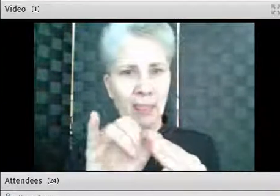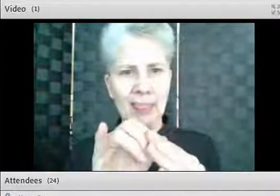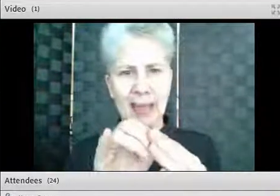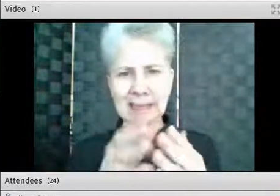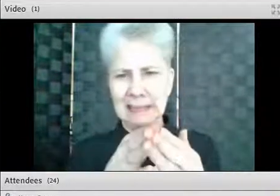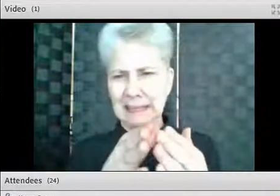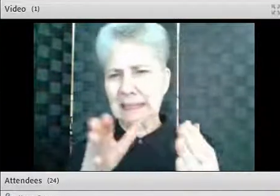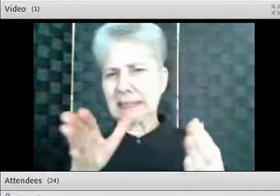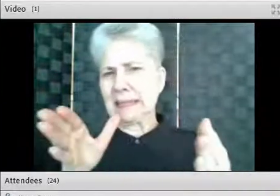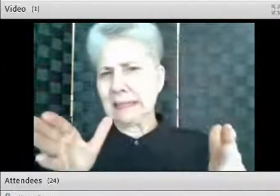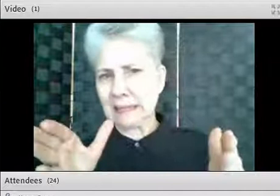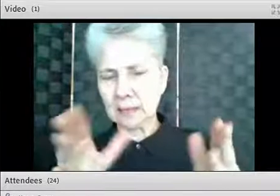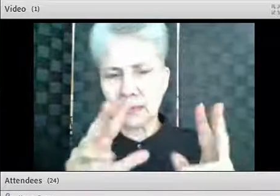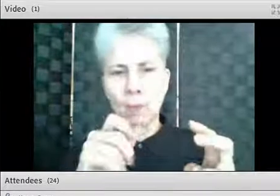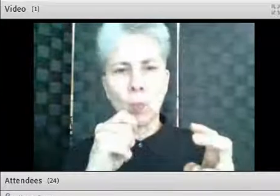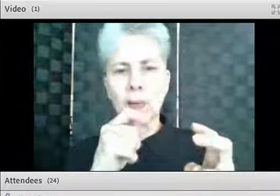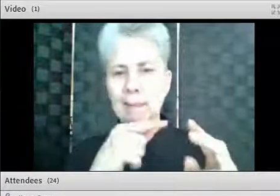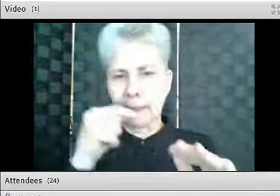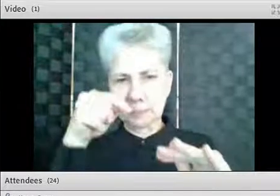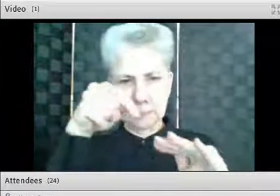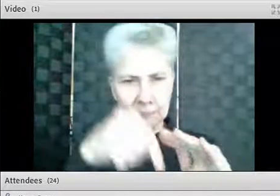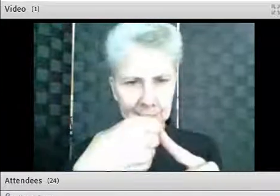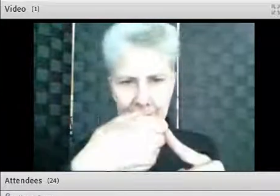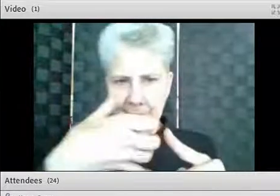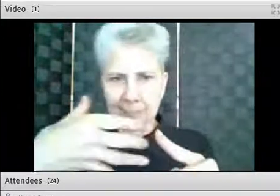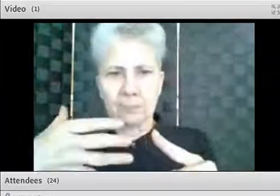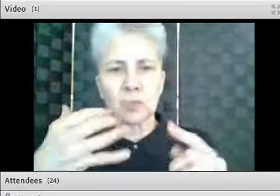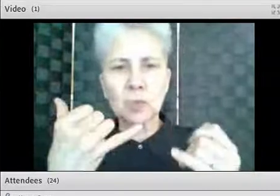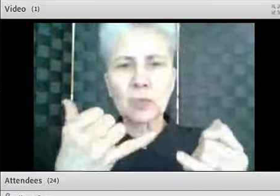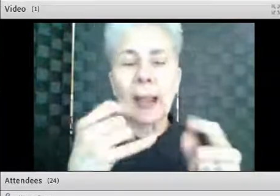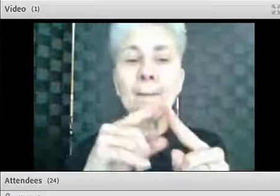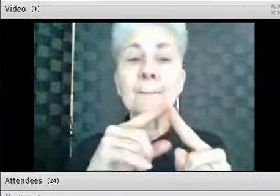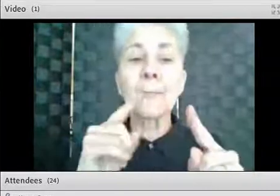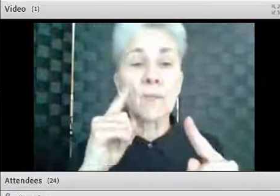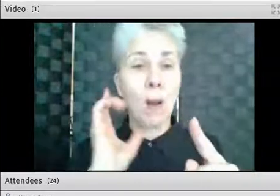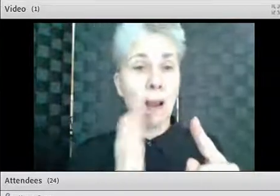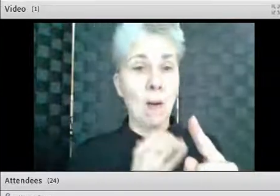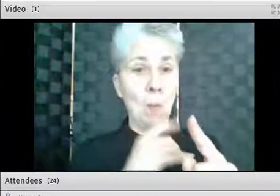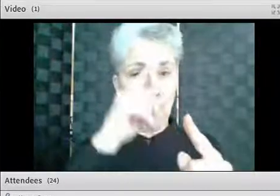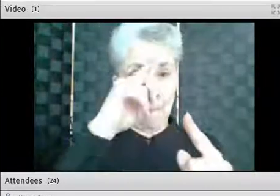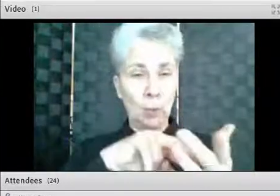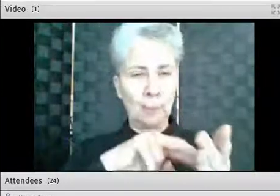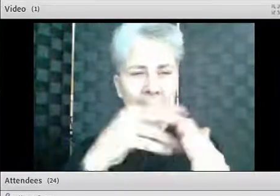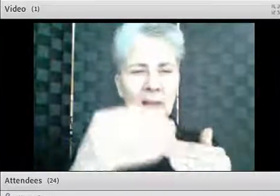that we're not getting into here today. For our purposes, it's the process of fitting a resource